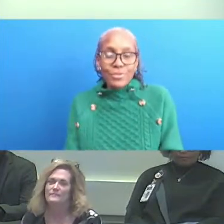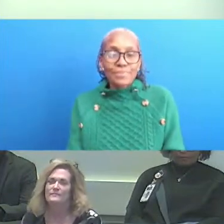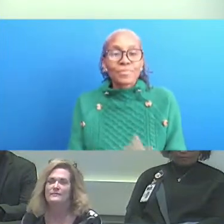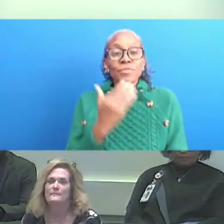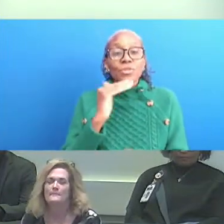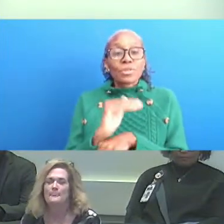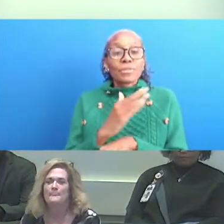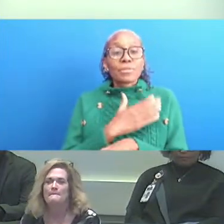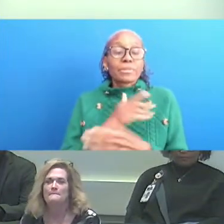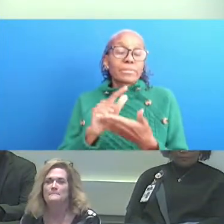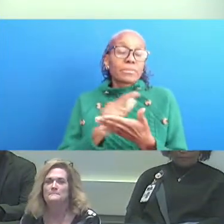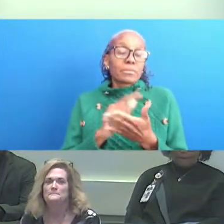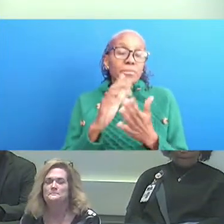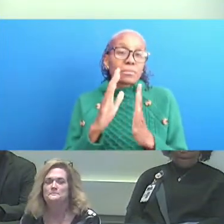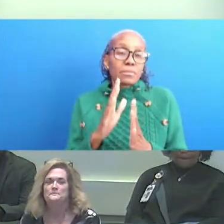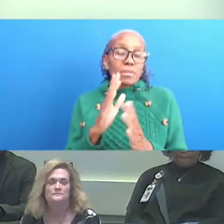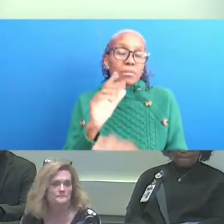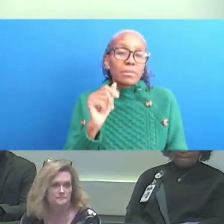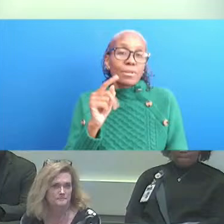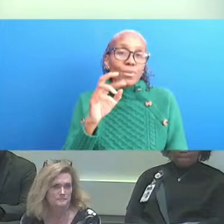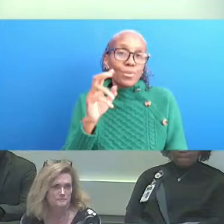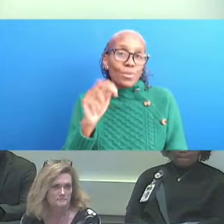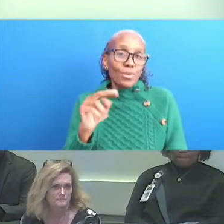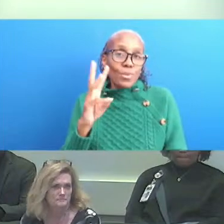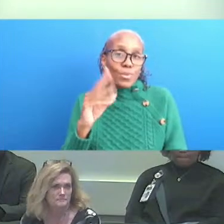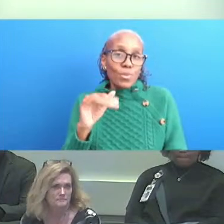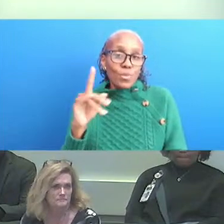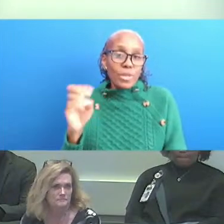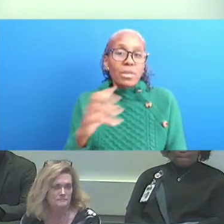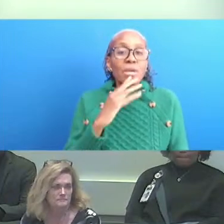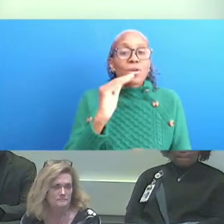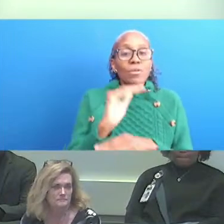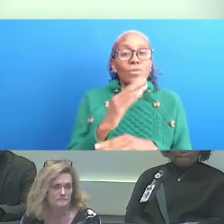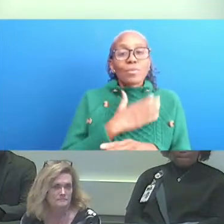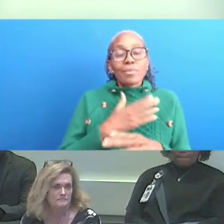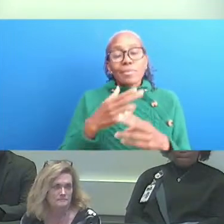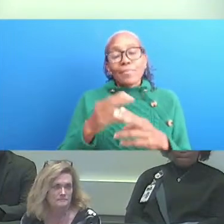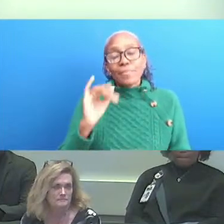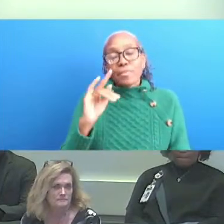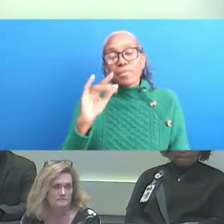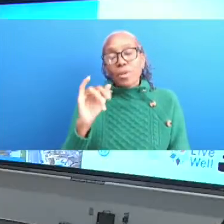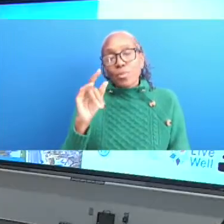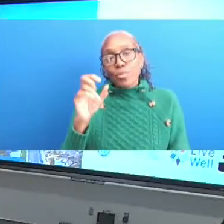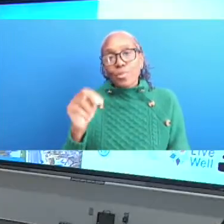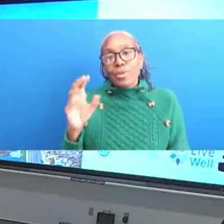WELCOME. I SERVE YOU AT LARGE. SORRY. GOOD AFTERNOON, CAROL WADE